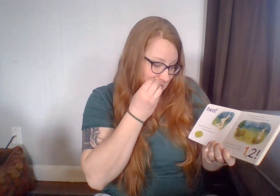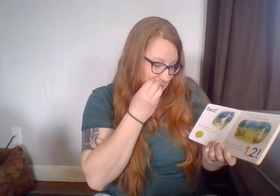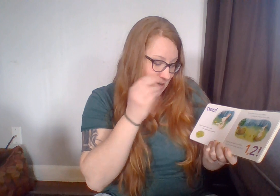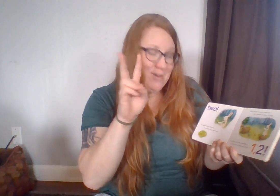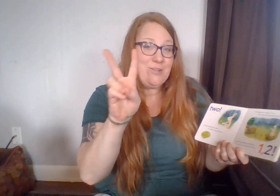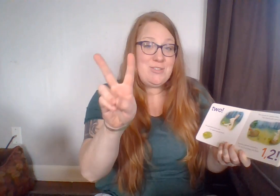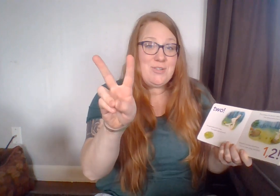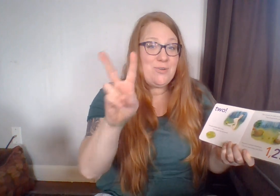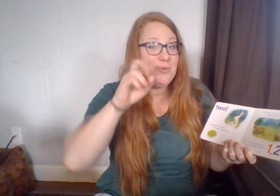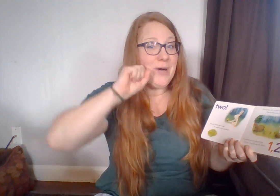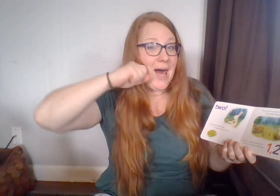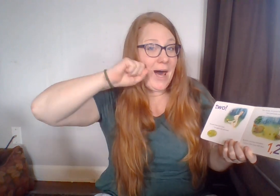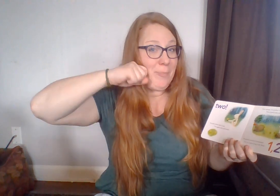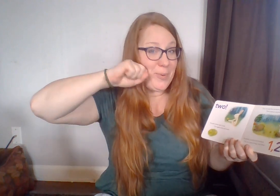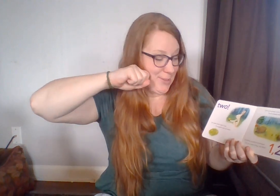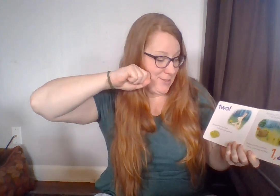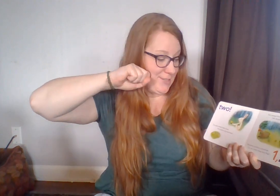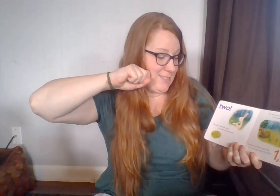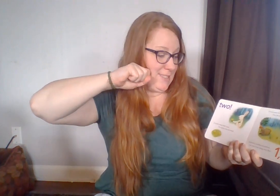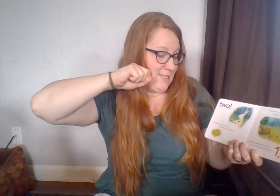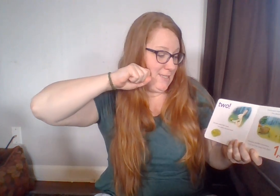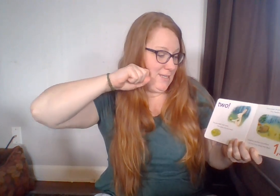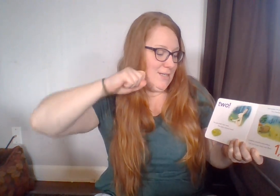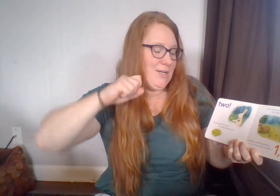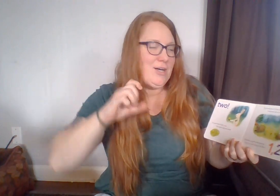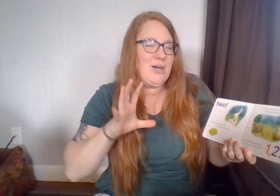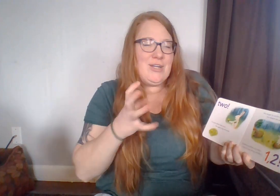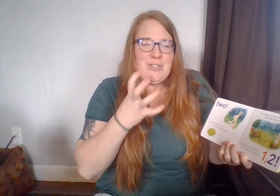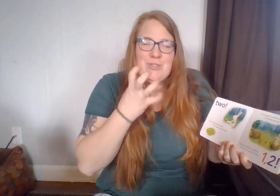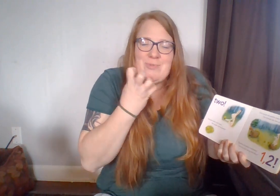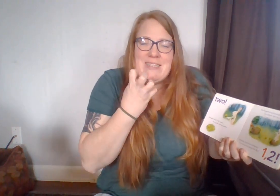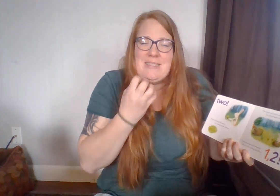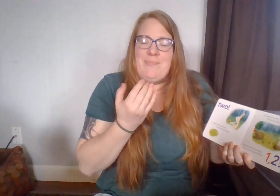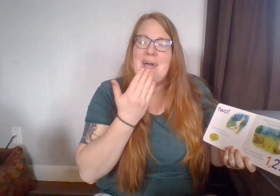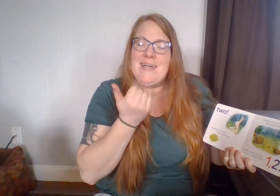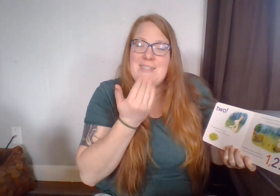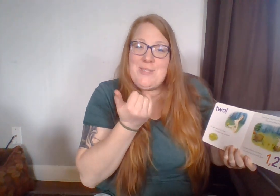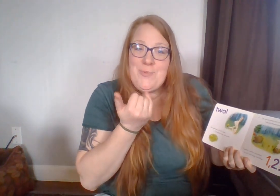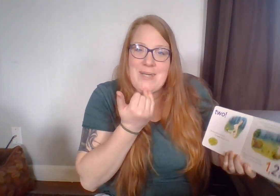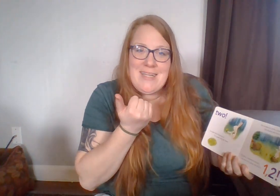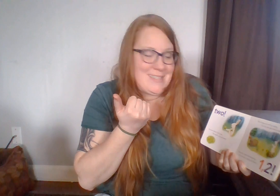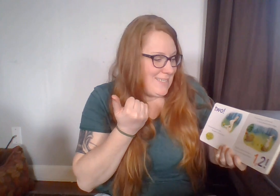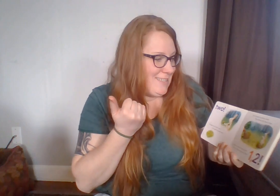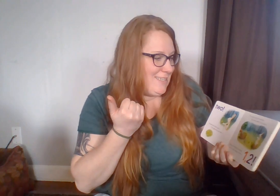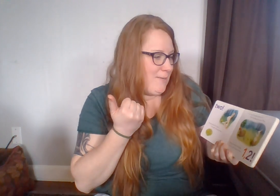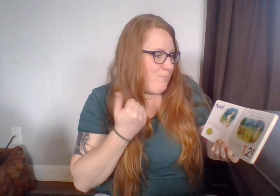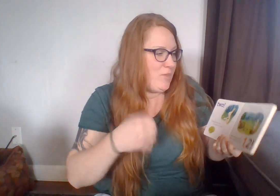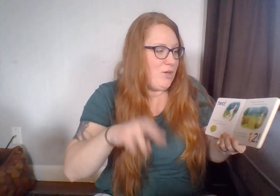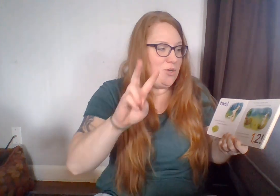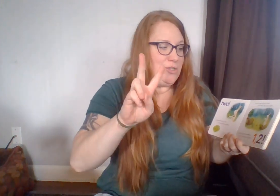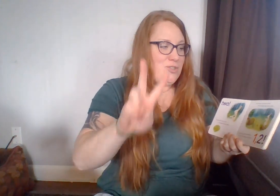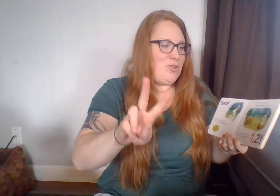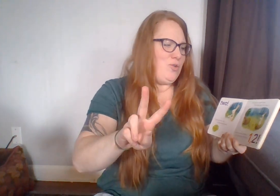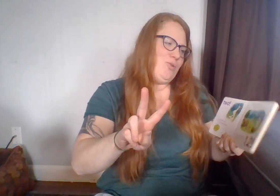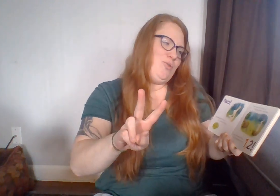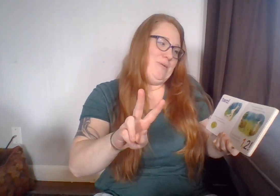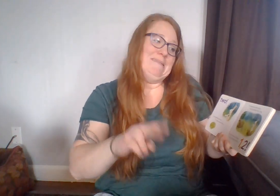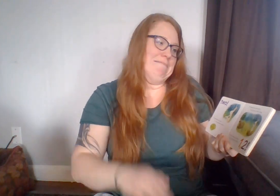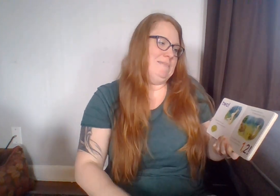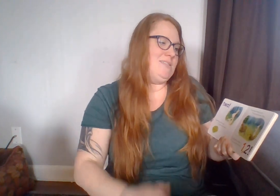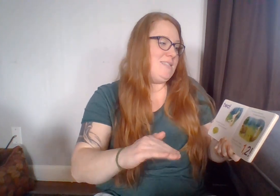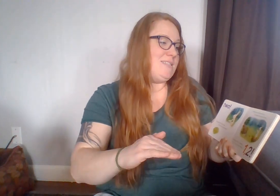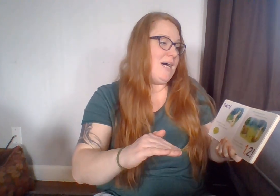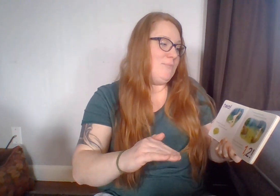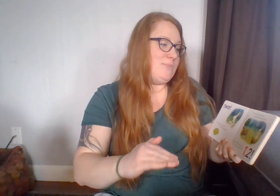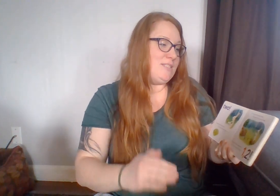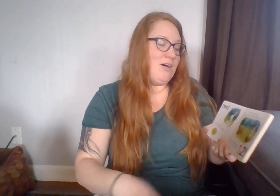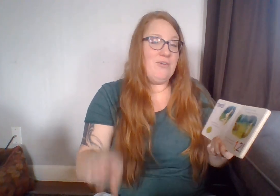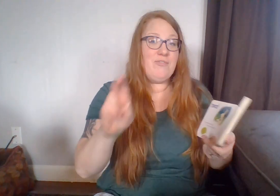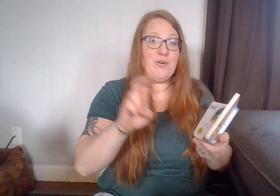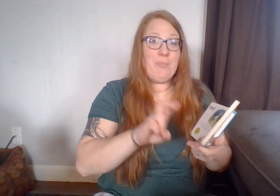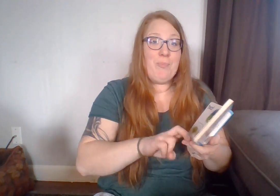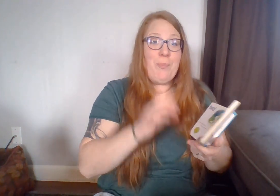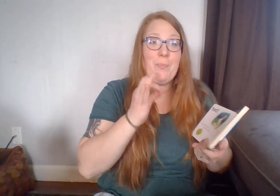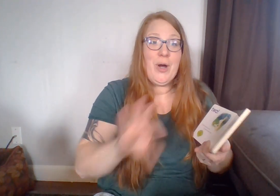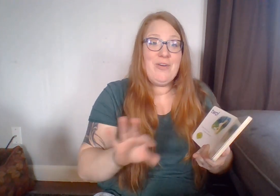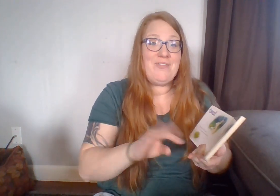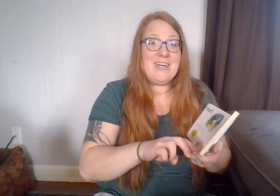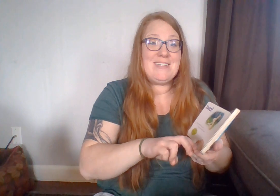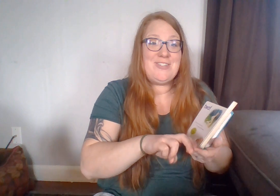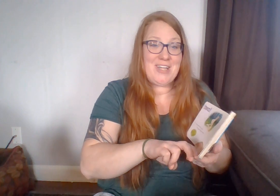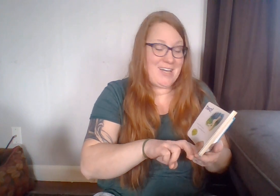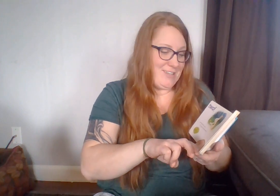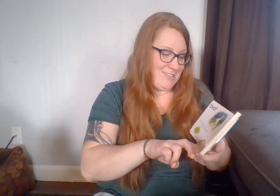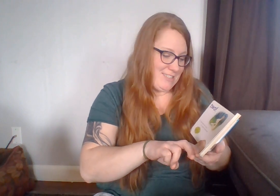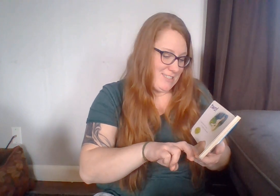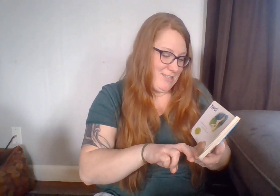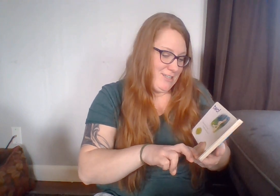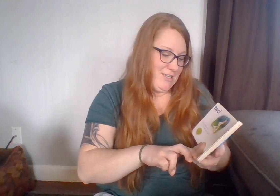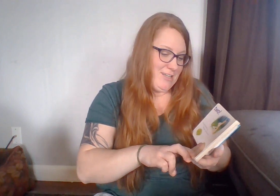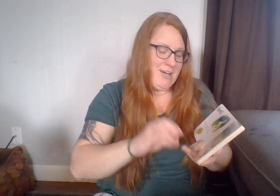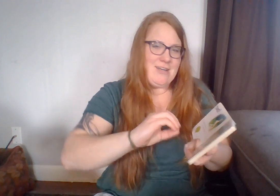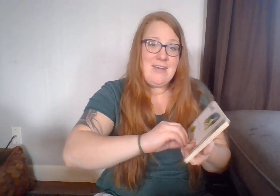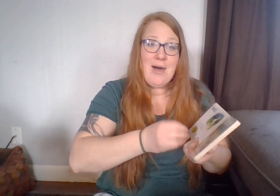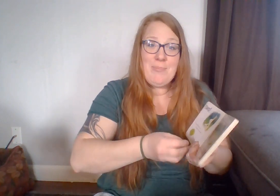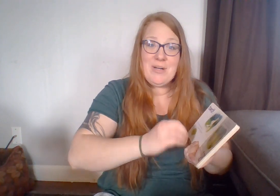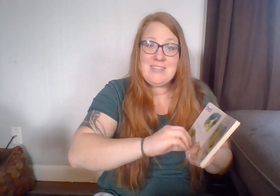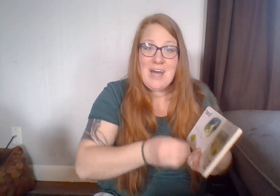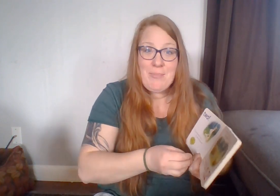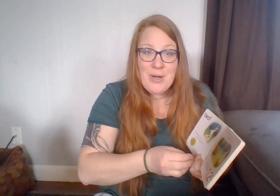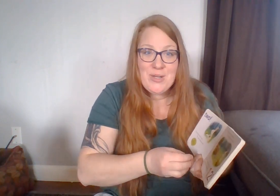2 apples crisp and sweet, 2 stumps for perfect chairs... numbers... numbers...